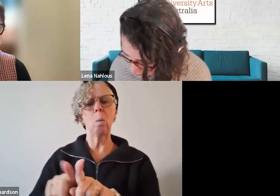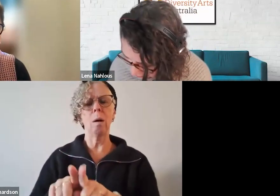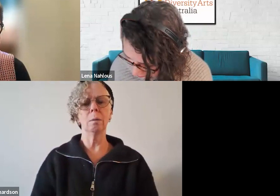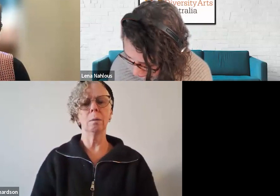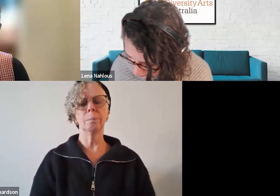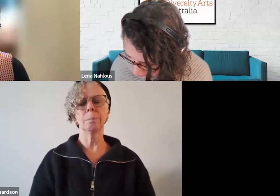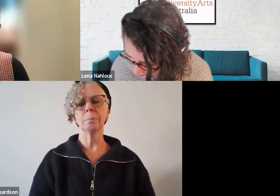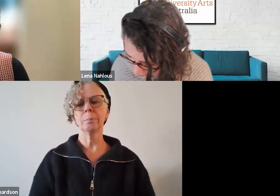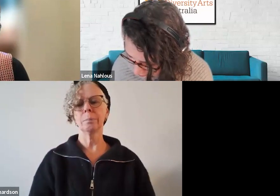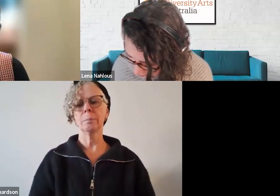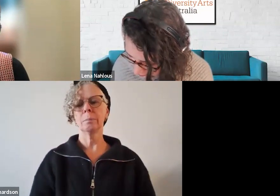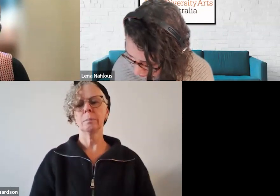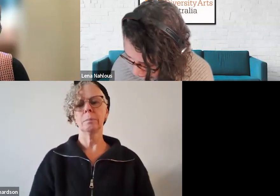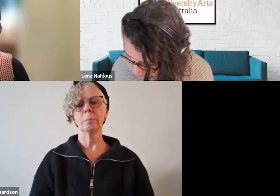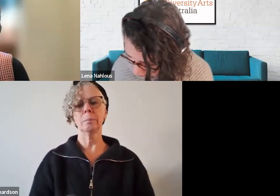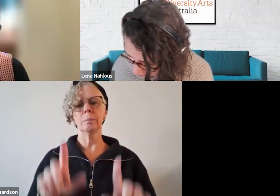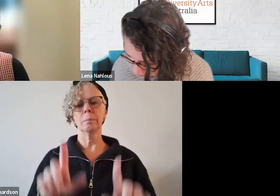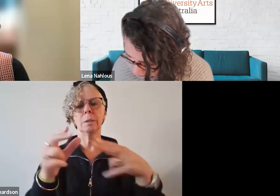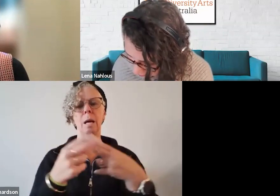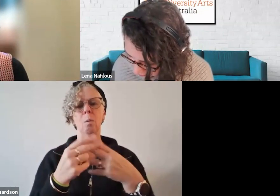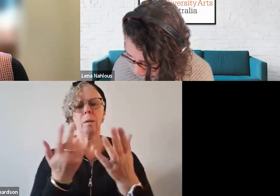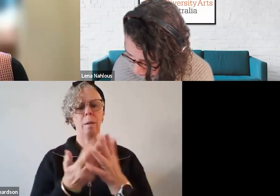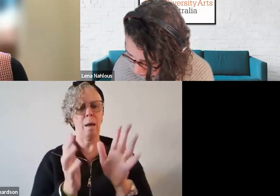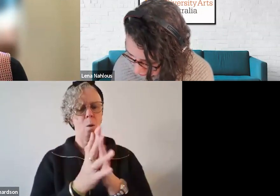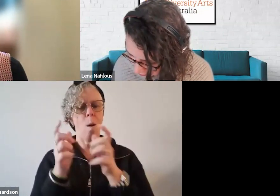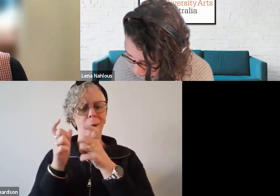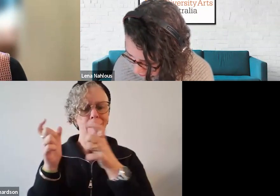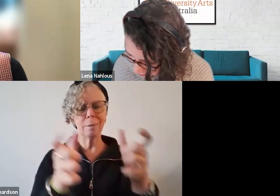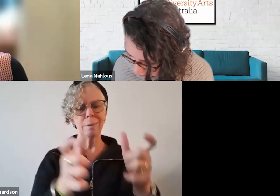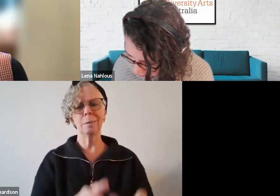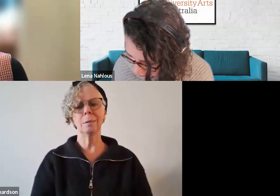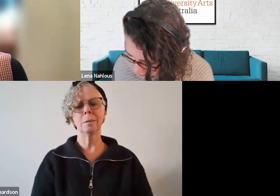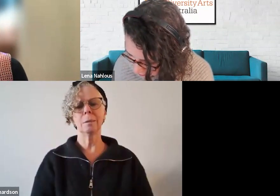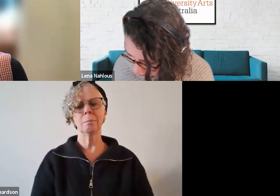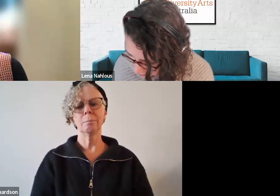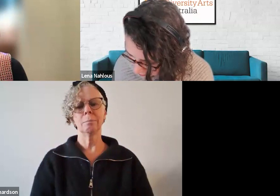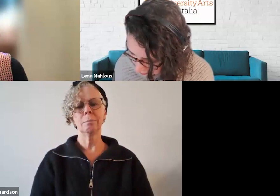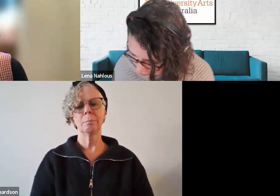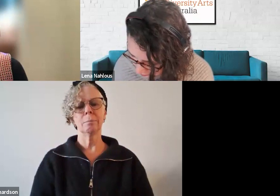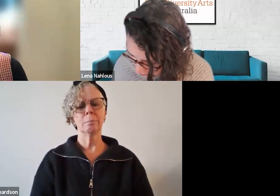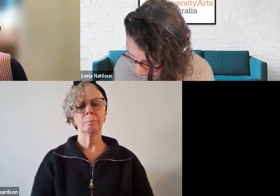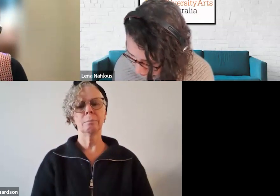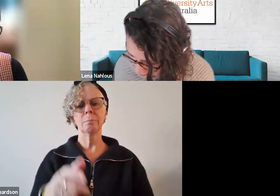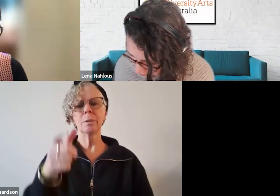So, let's start with defining governance. Governance is generally a concept with a number of